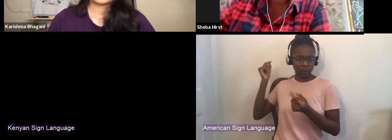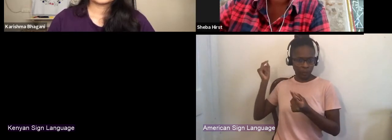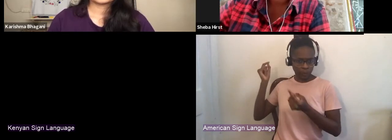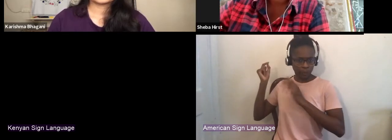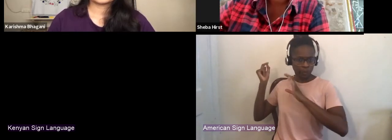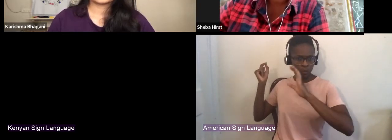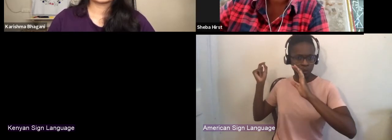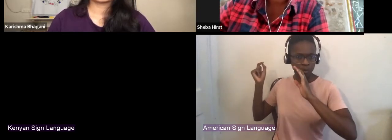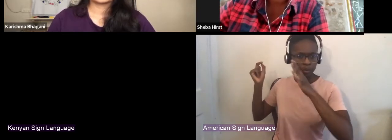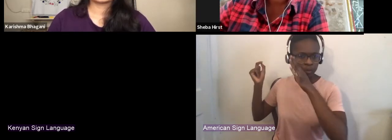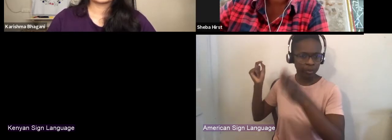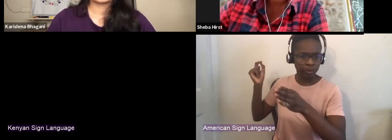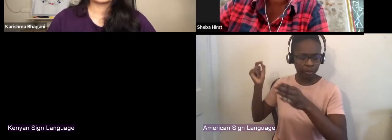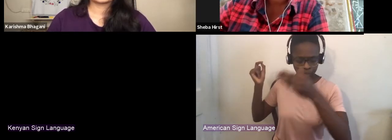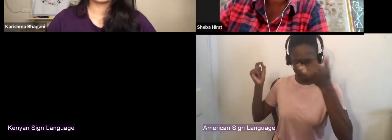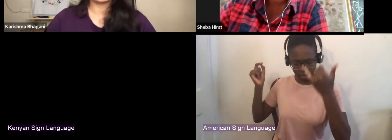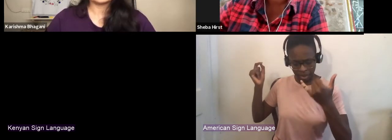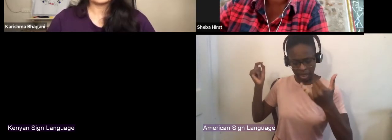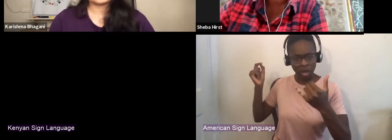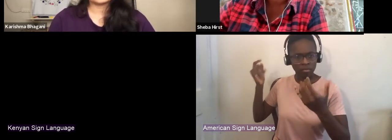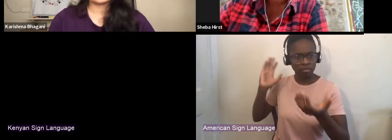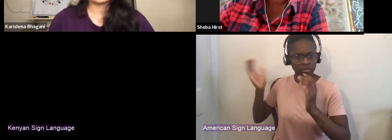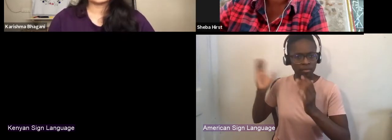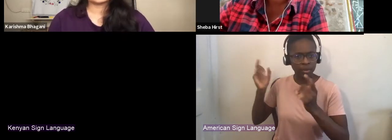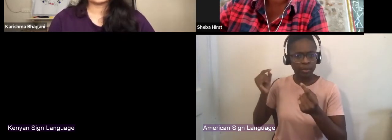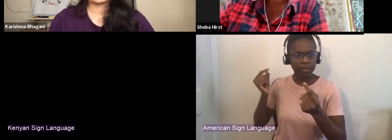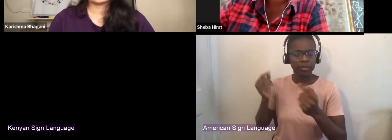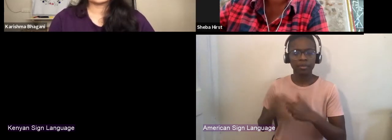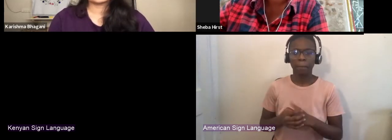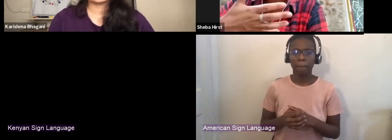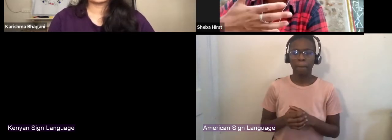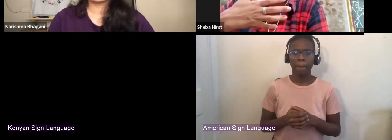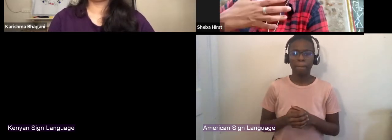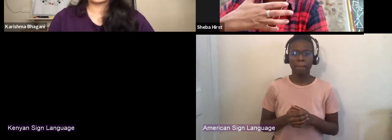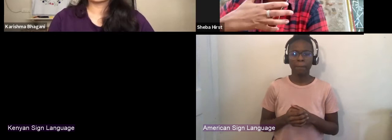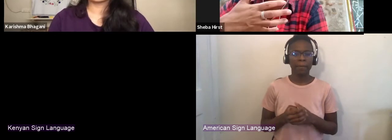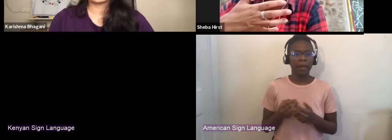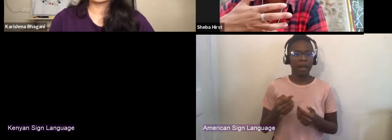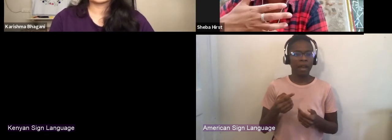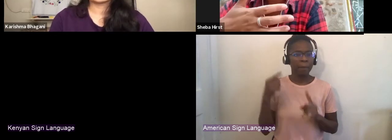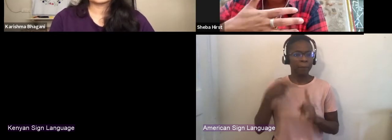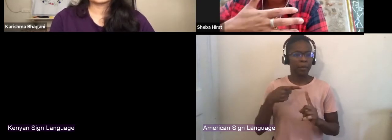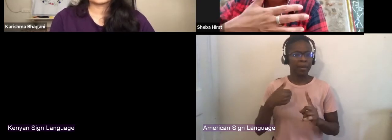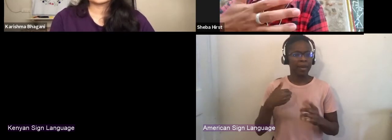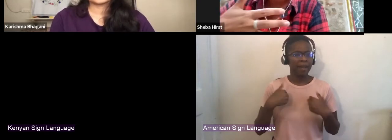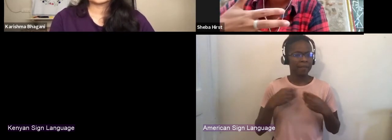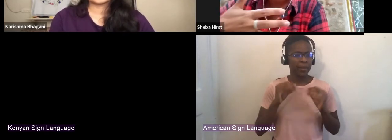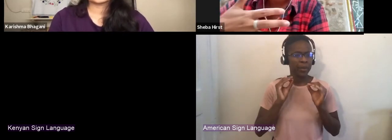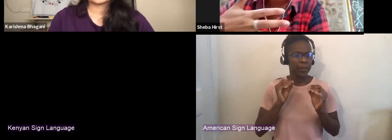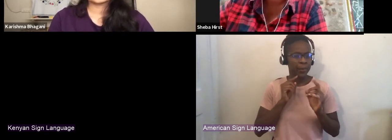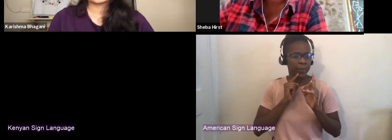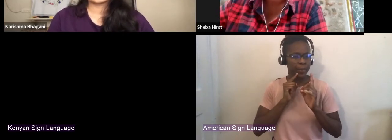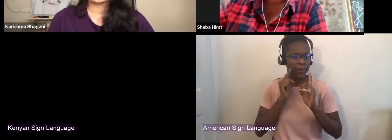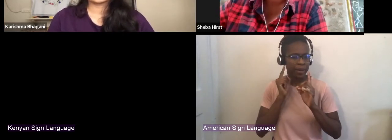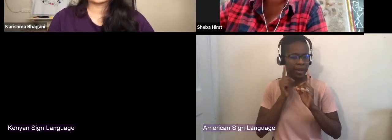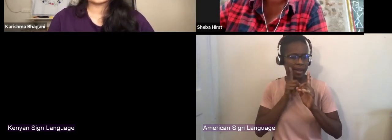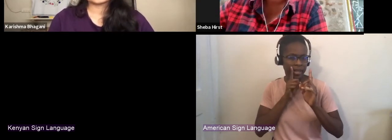but I certainly think it's really brought it to the forefront, not just for myself, but for many of us in the field at the moment.